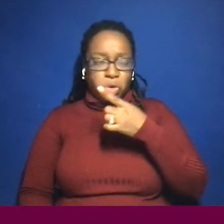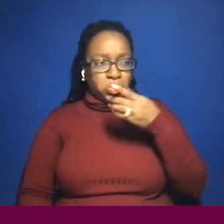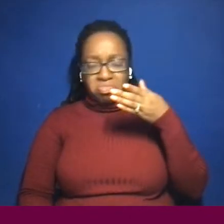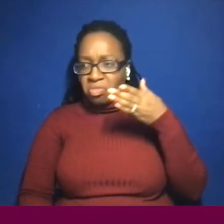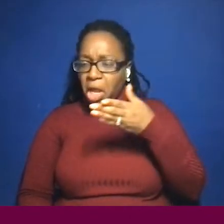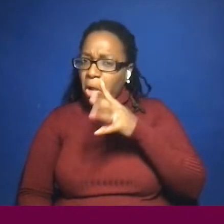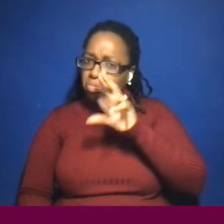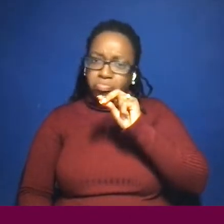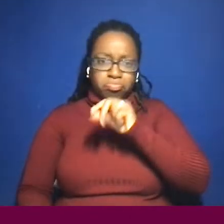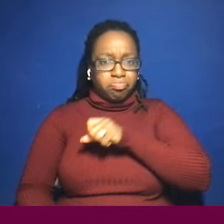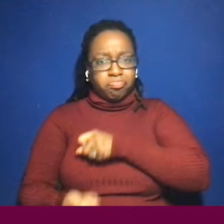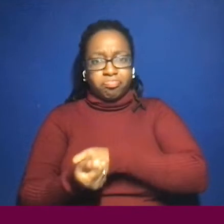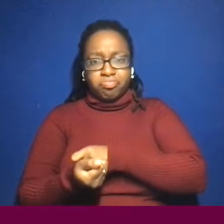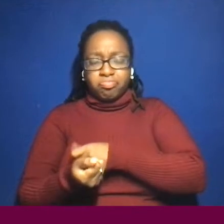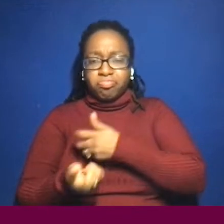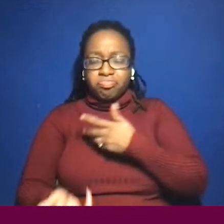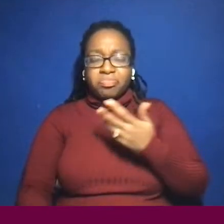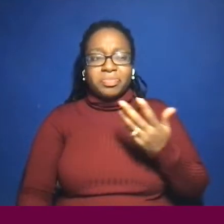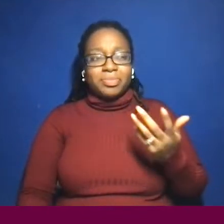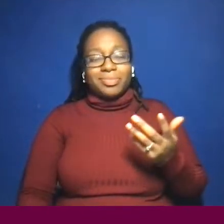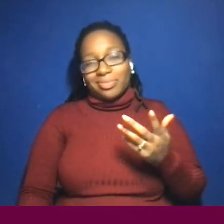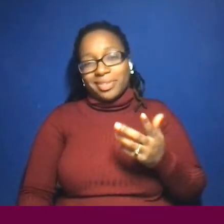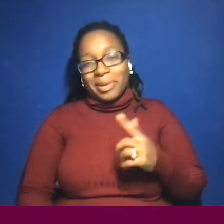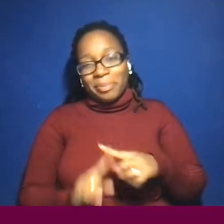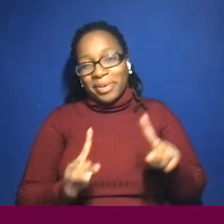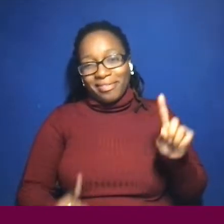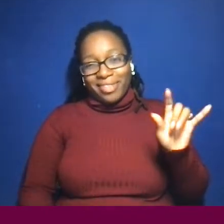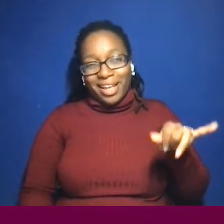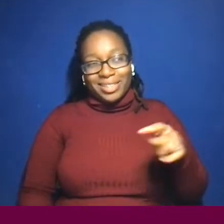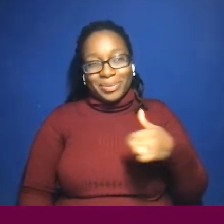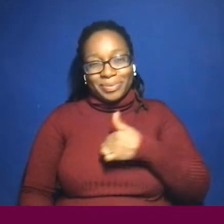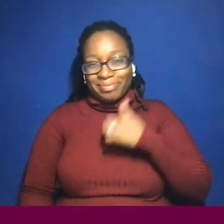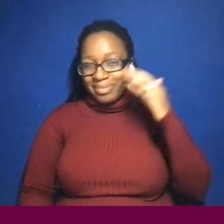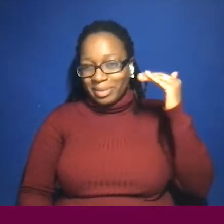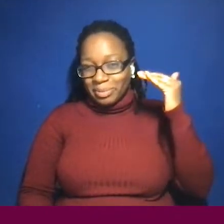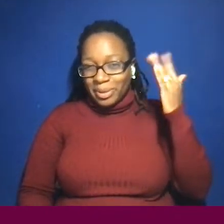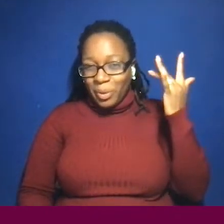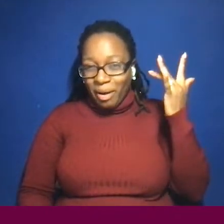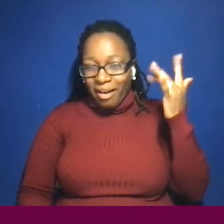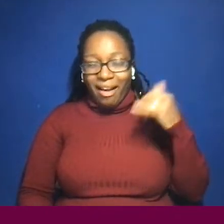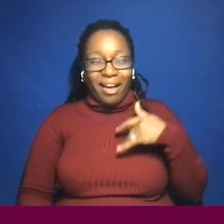one might expect that they would be, because they're so central to the issues of emergency